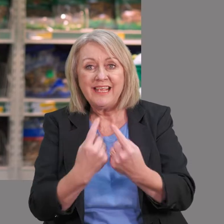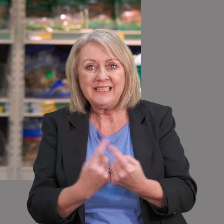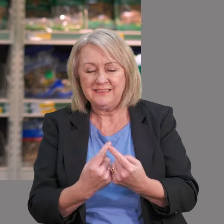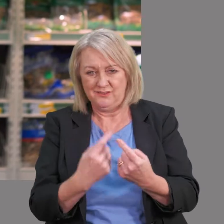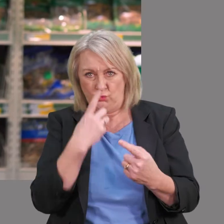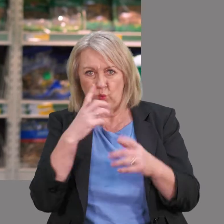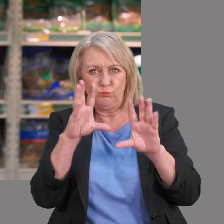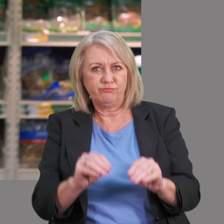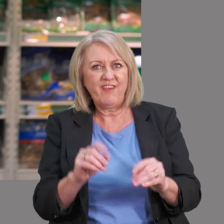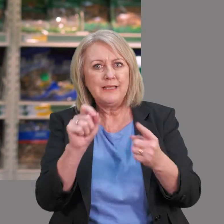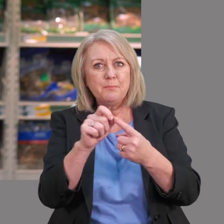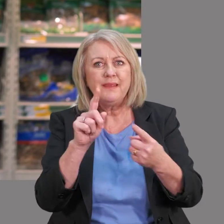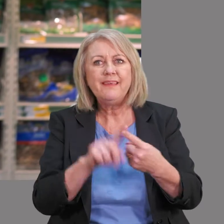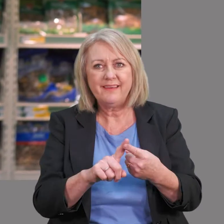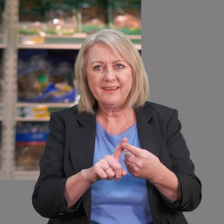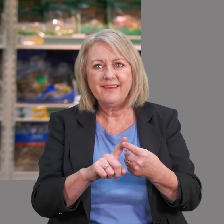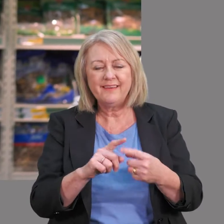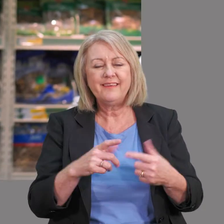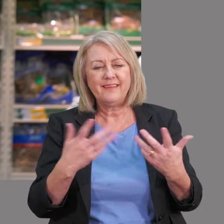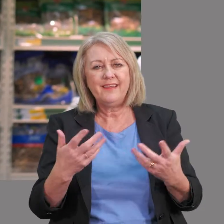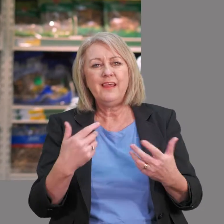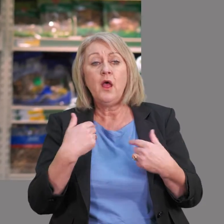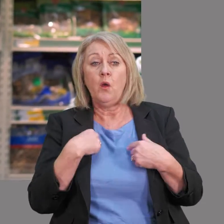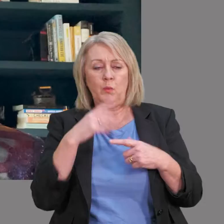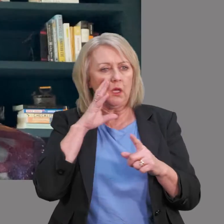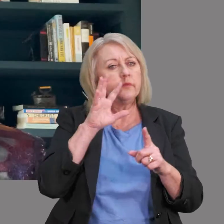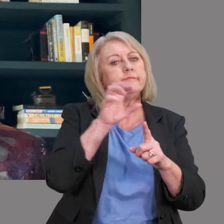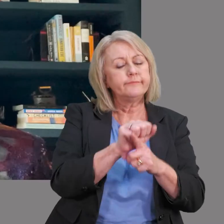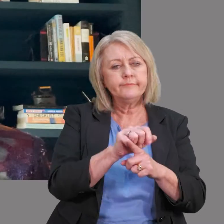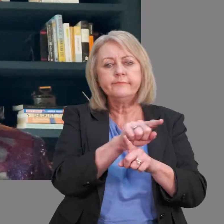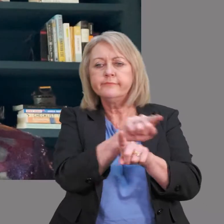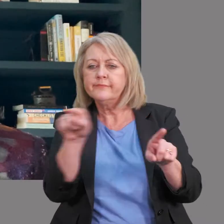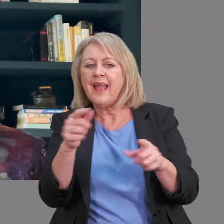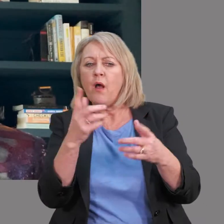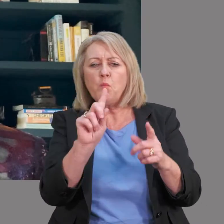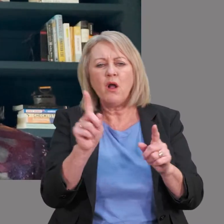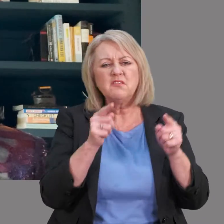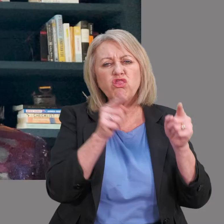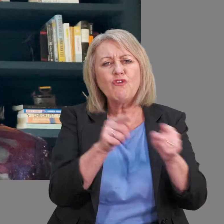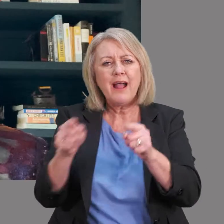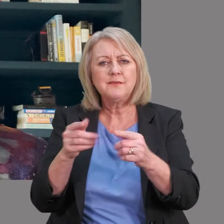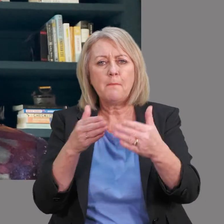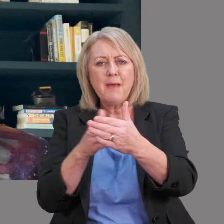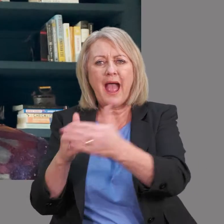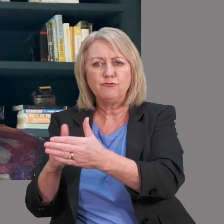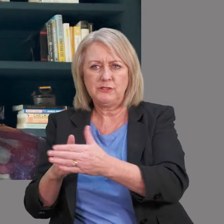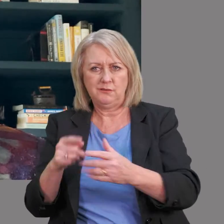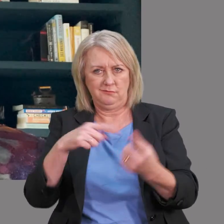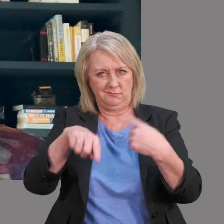journey to help prevent the complication. We identified the key threats and barriers